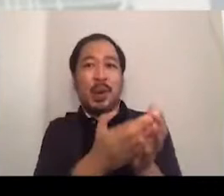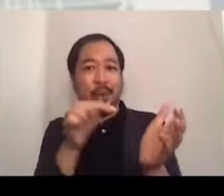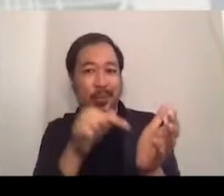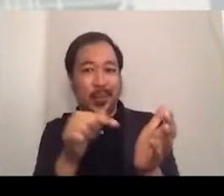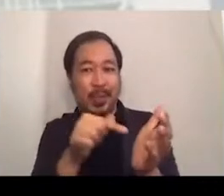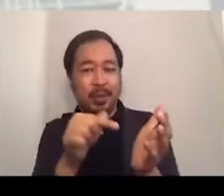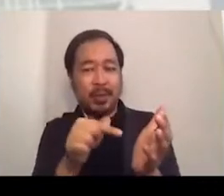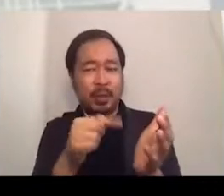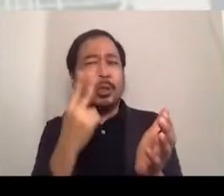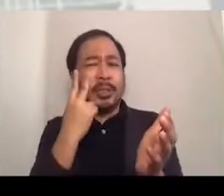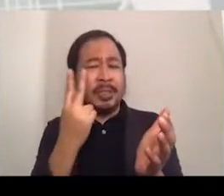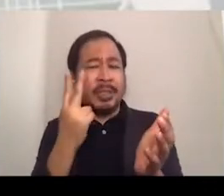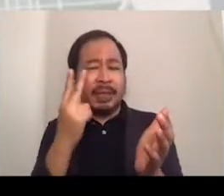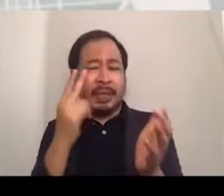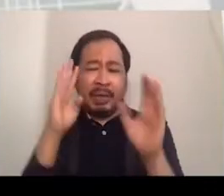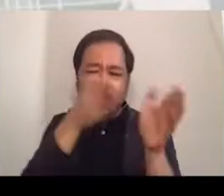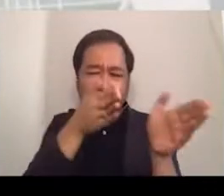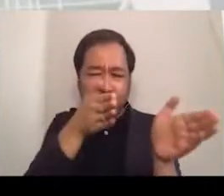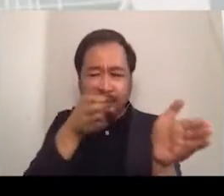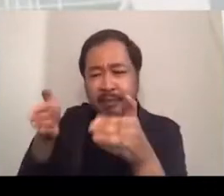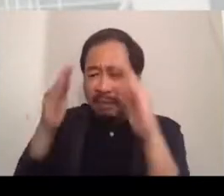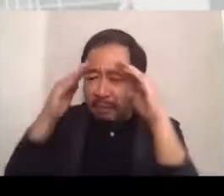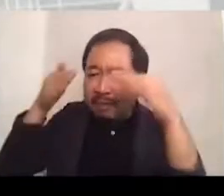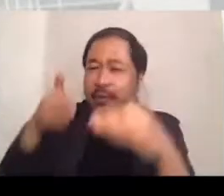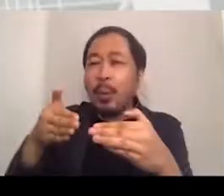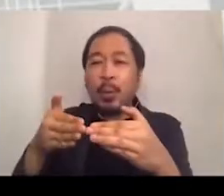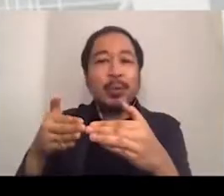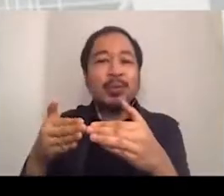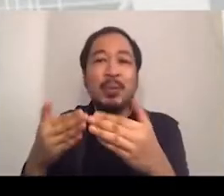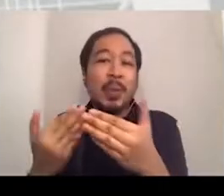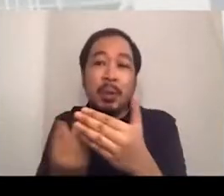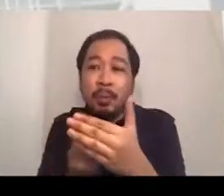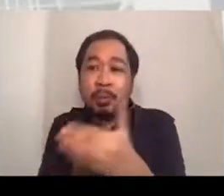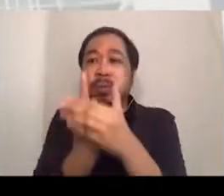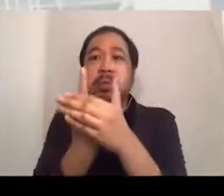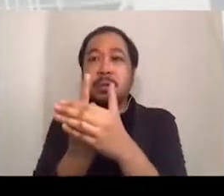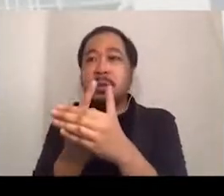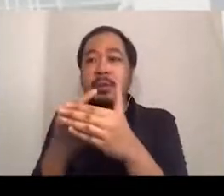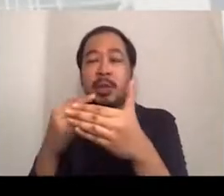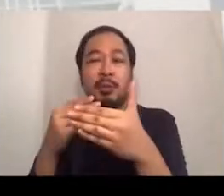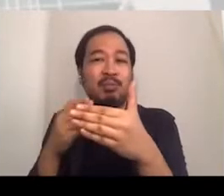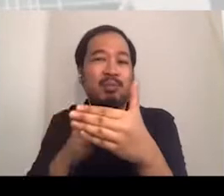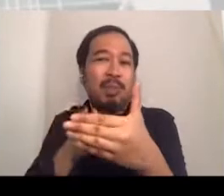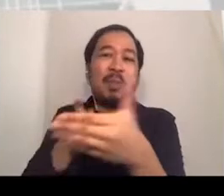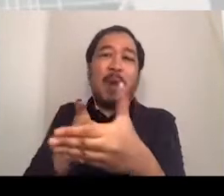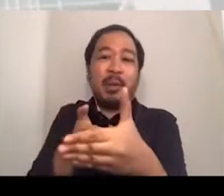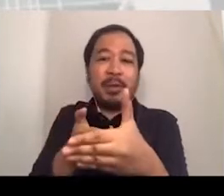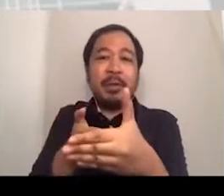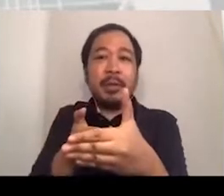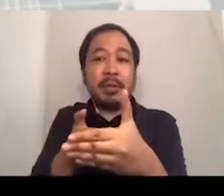especially for persons with disabilities. And this is where